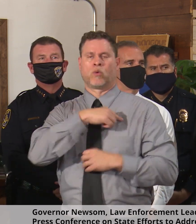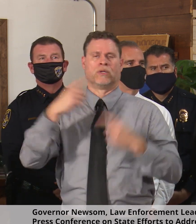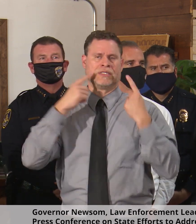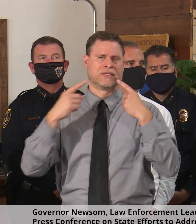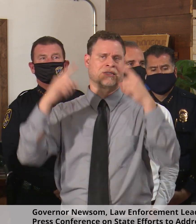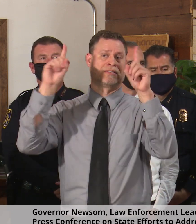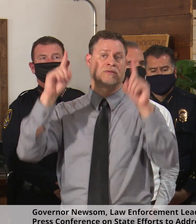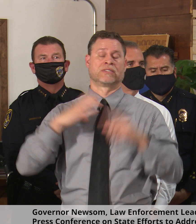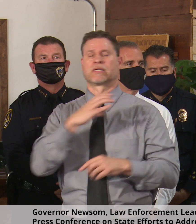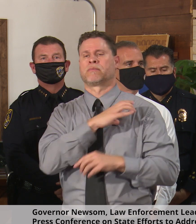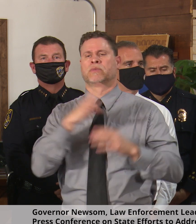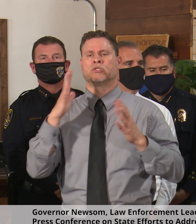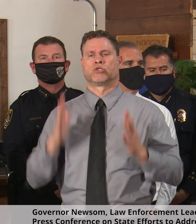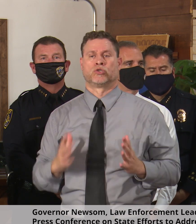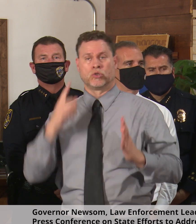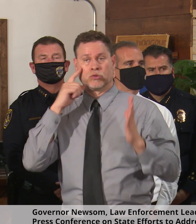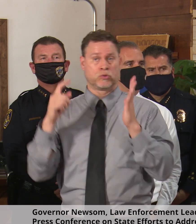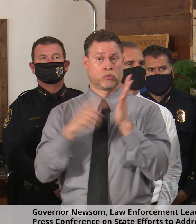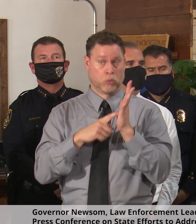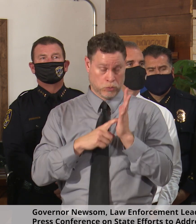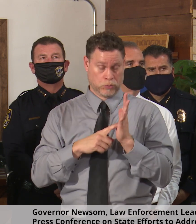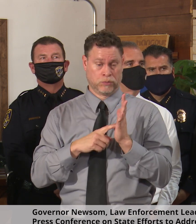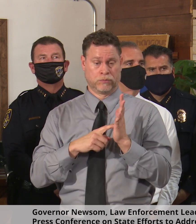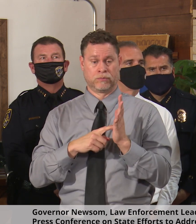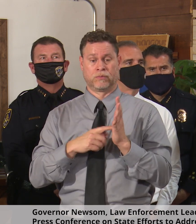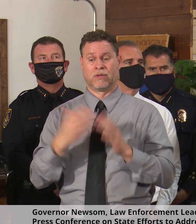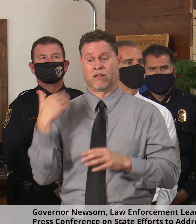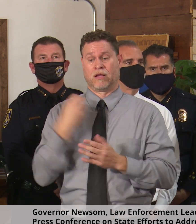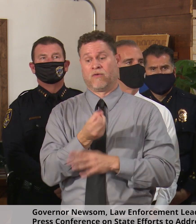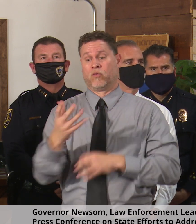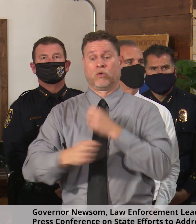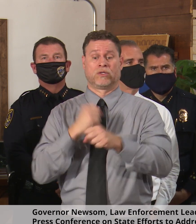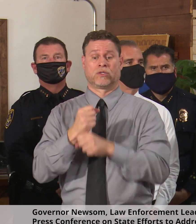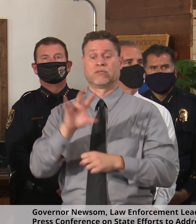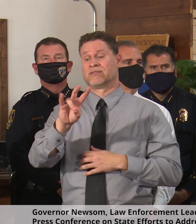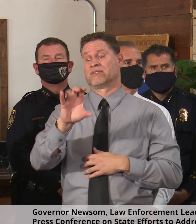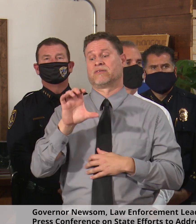as the commissioner noted over the course the last few years with those close to 700 investigations